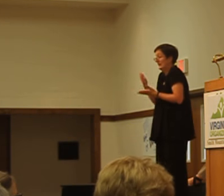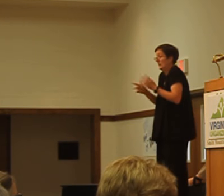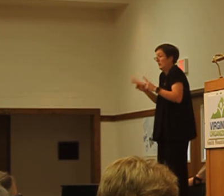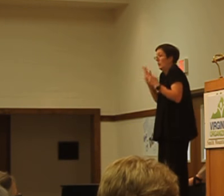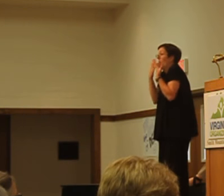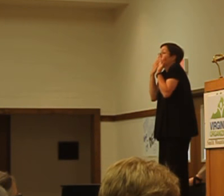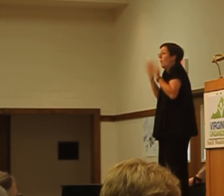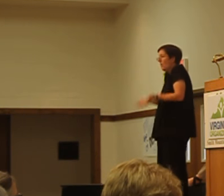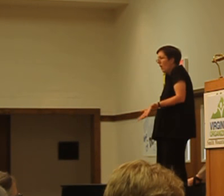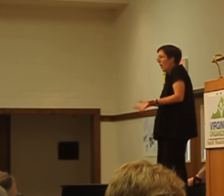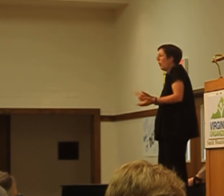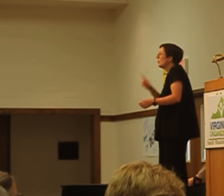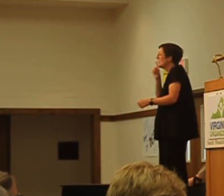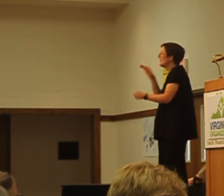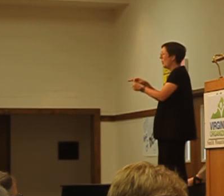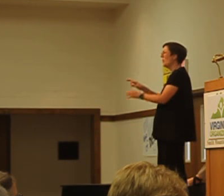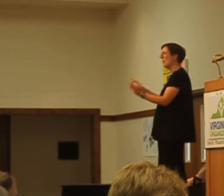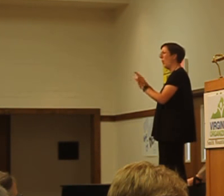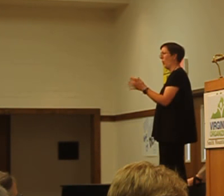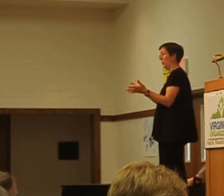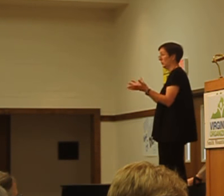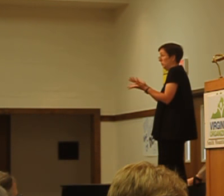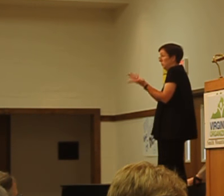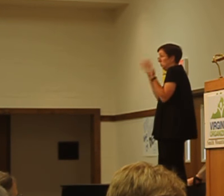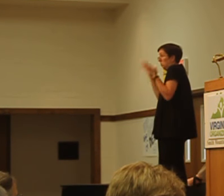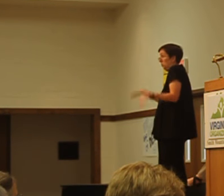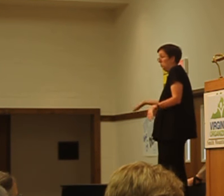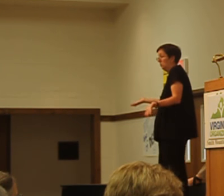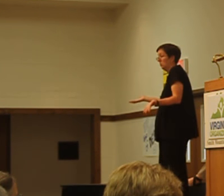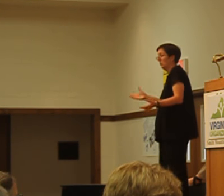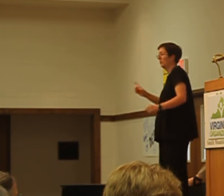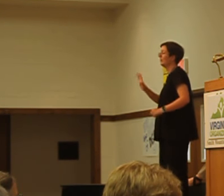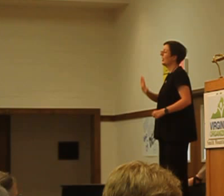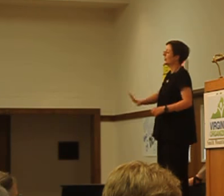how important it is to vote. But your vote can help them.